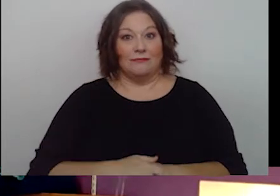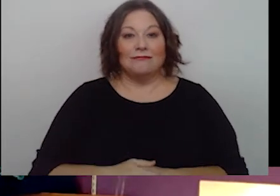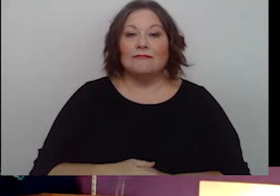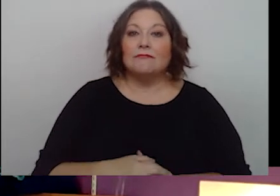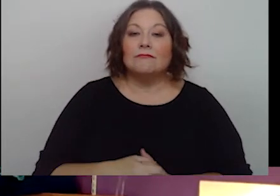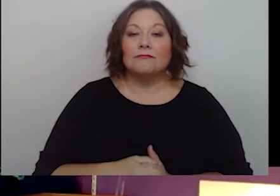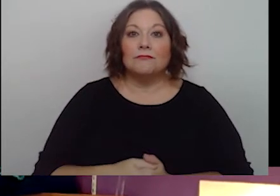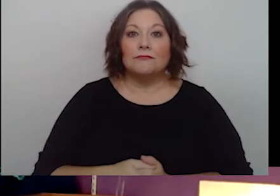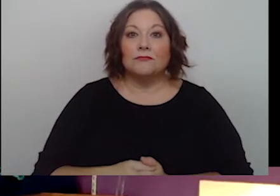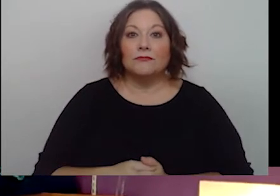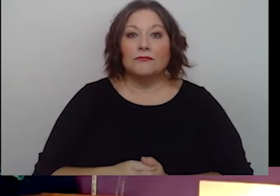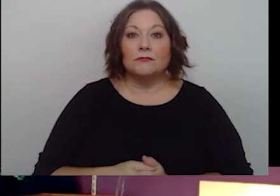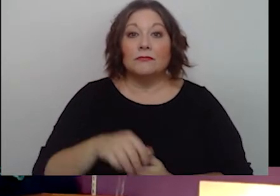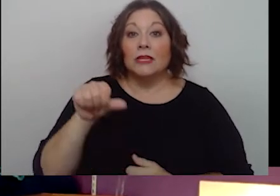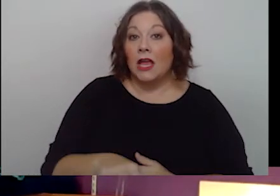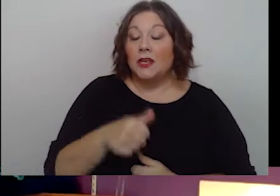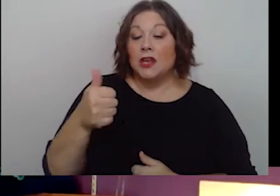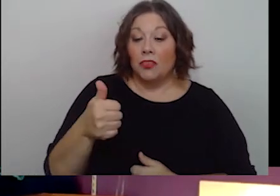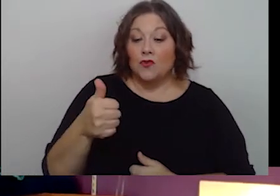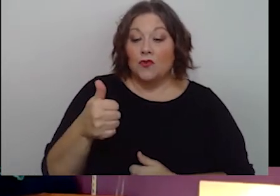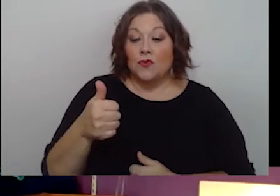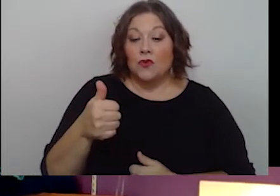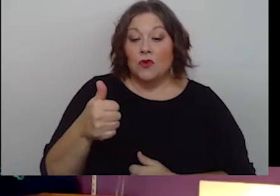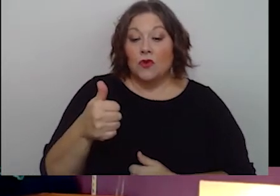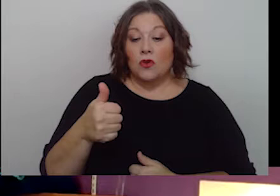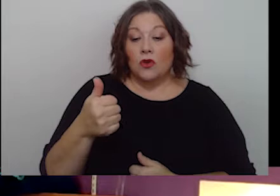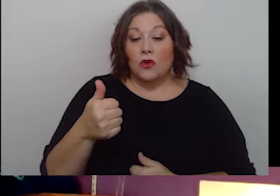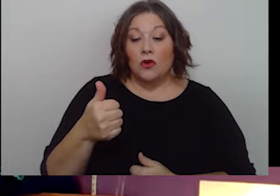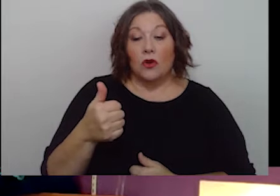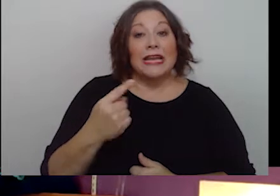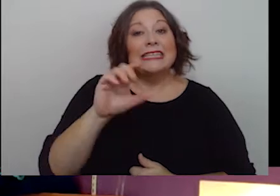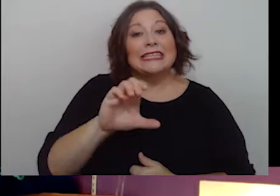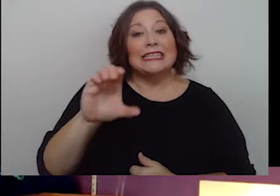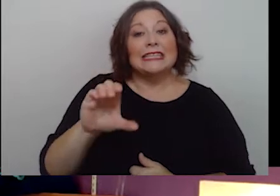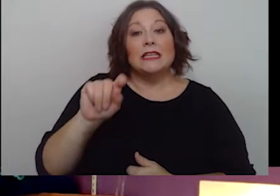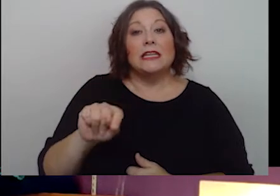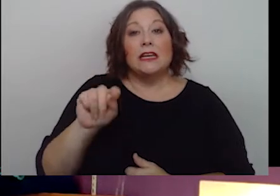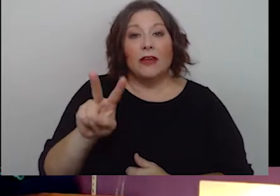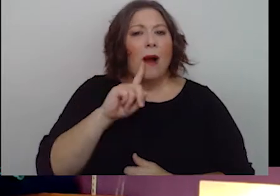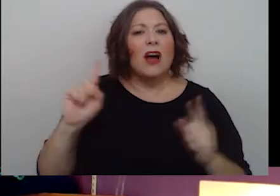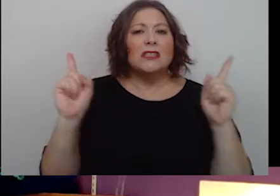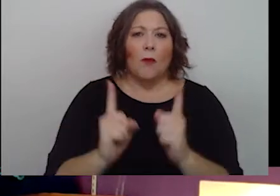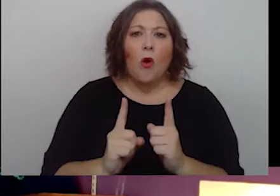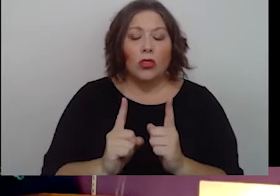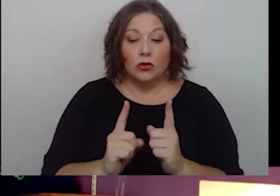Paul: Another one of those . . . it's a CCTV but it's very much smaller.